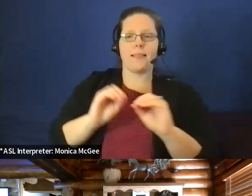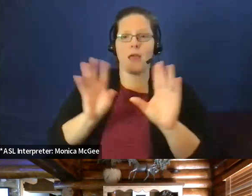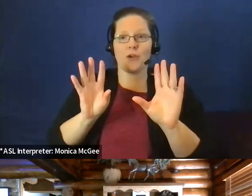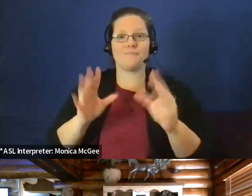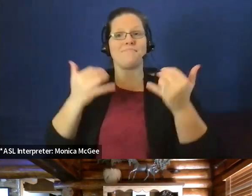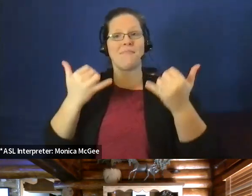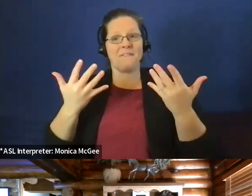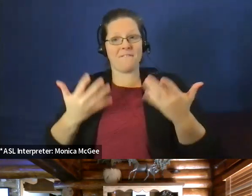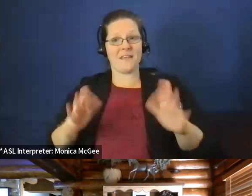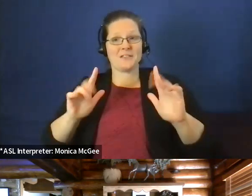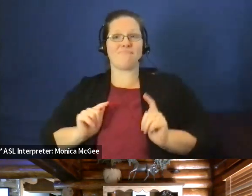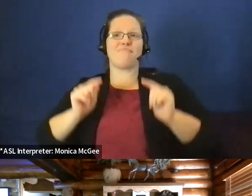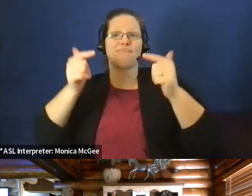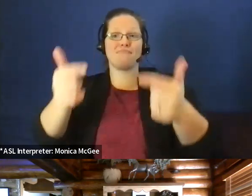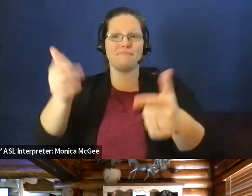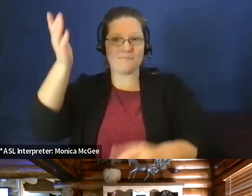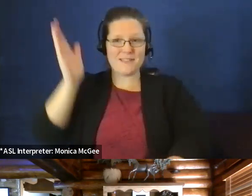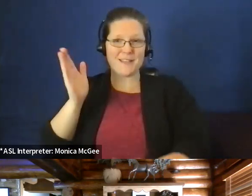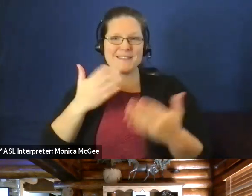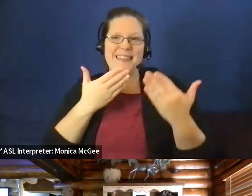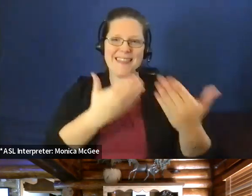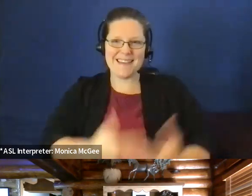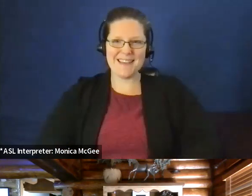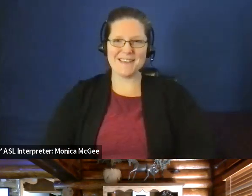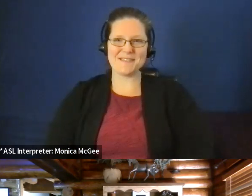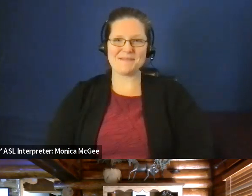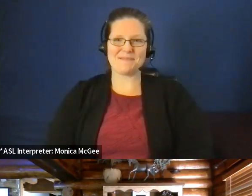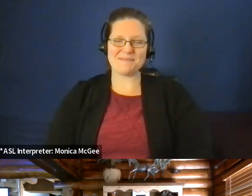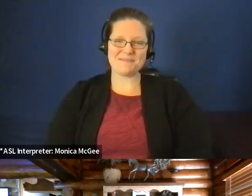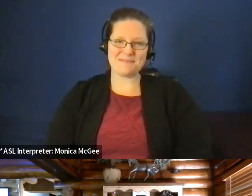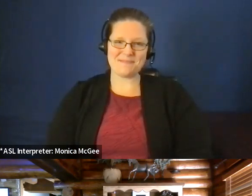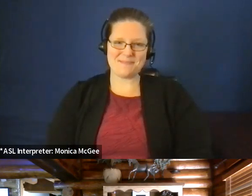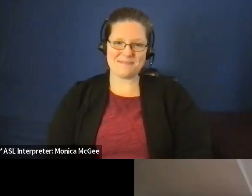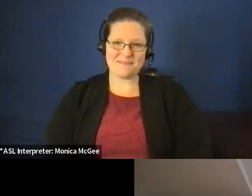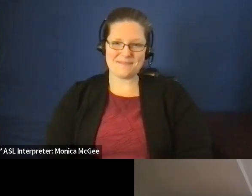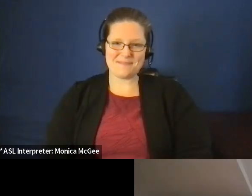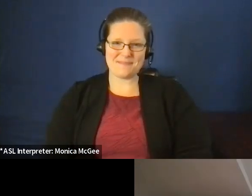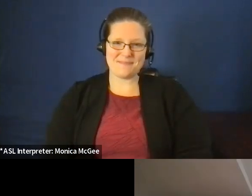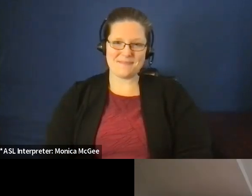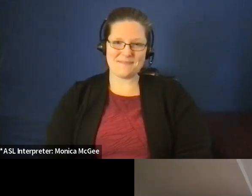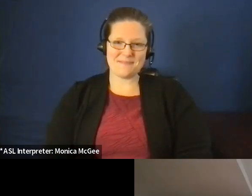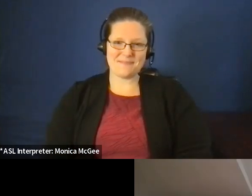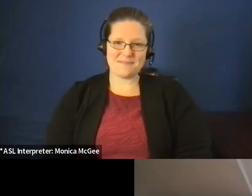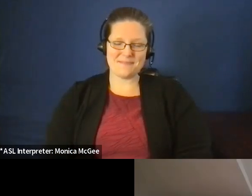using key strokes. If you join the conversation, keep background noise down as much as possible so we can hear